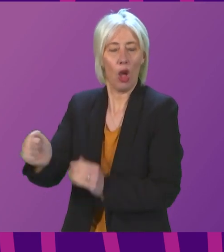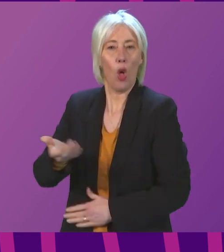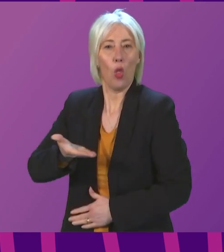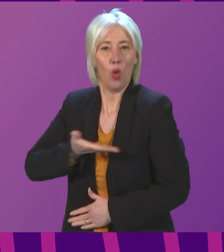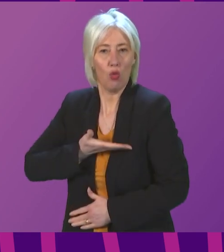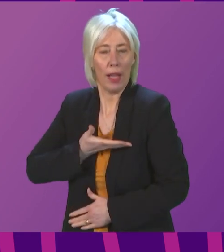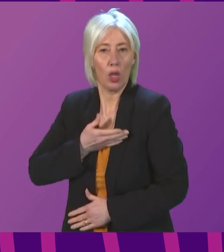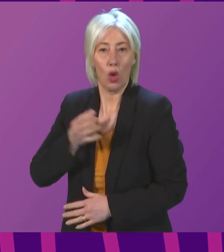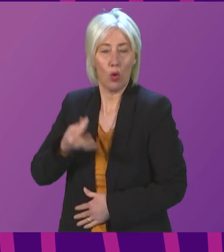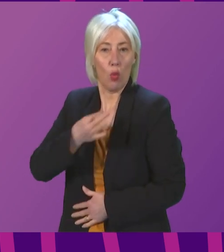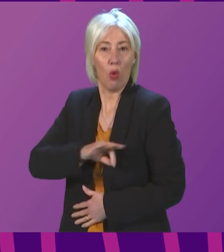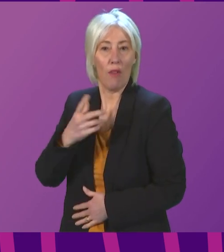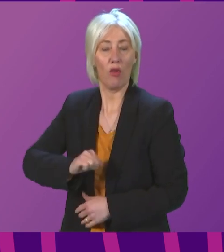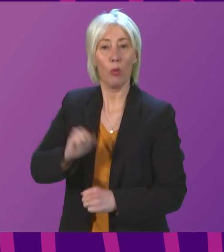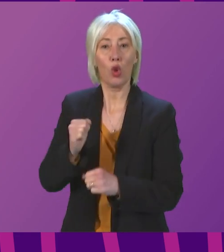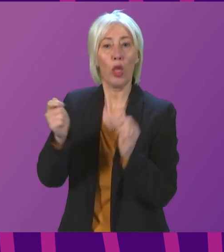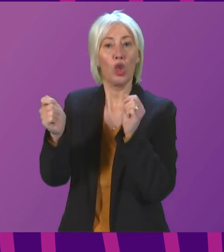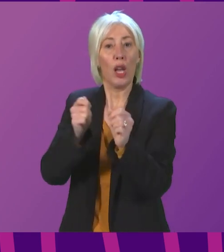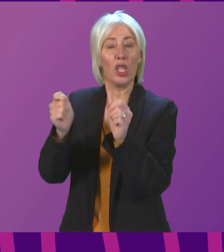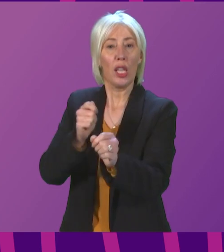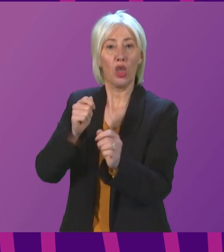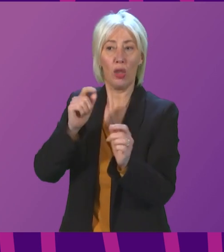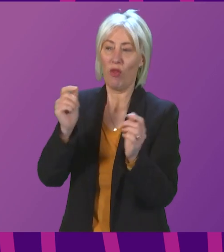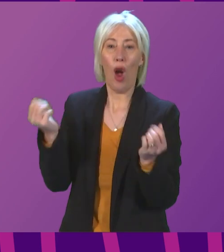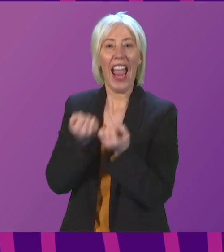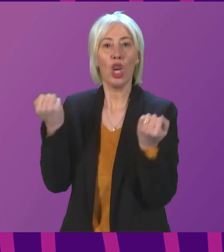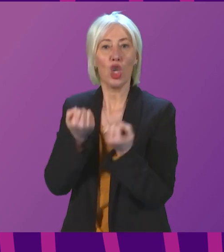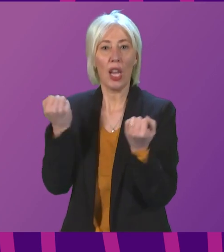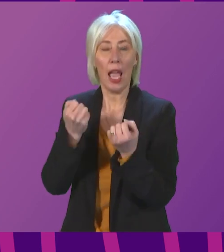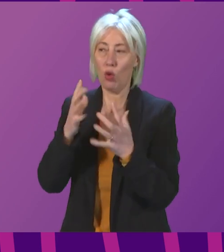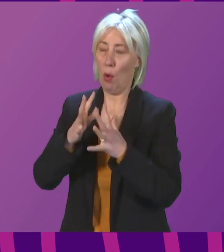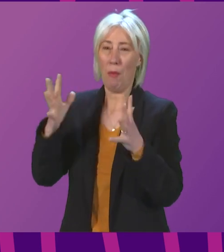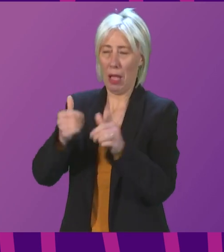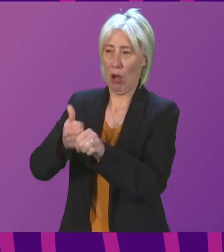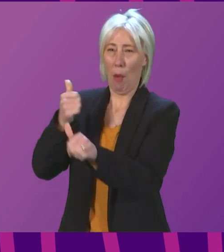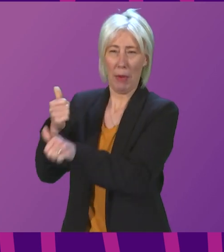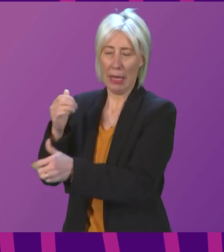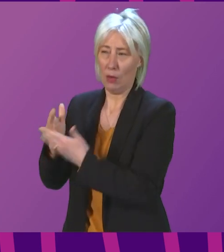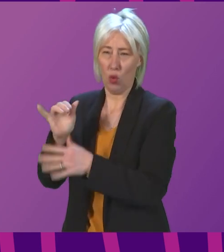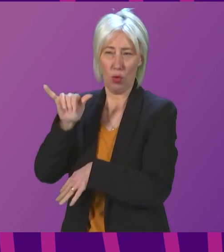Scotland’s energy transition to multinational companies that have questionable human rights records.